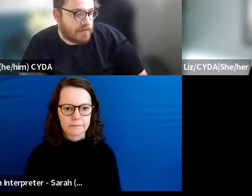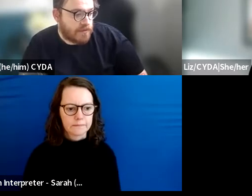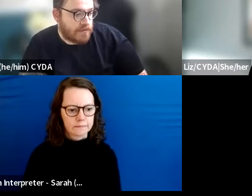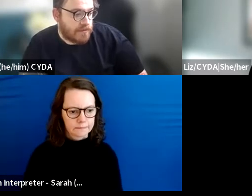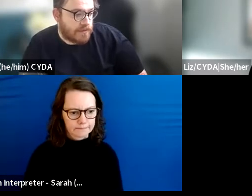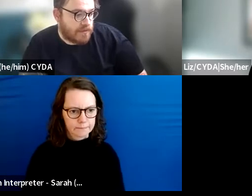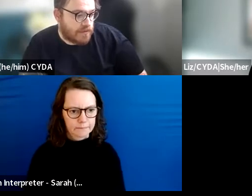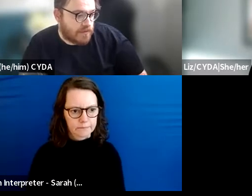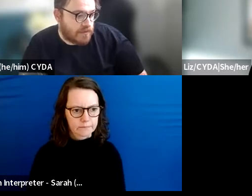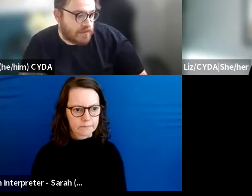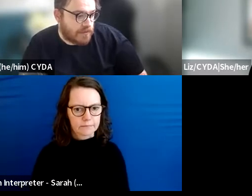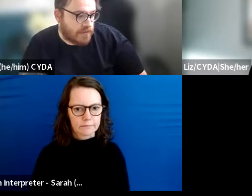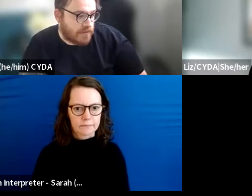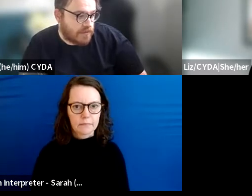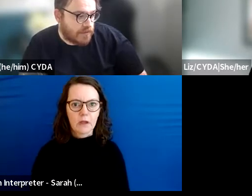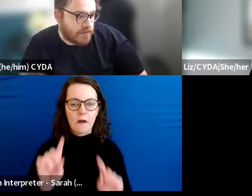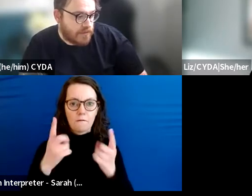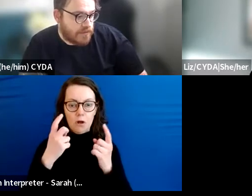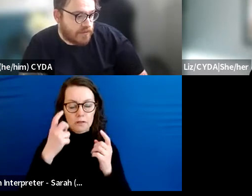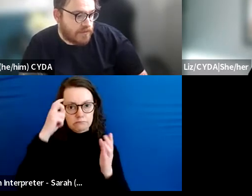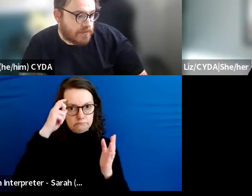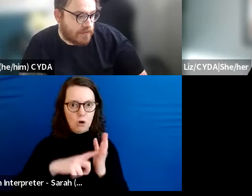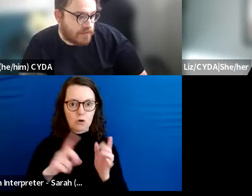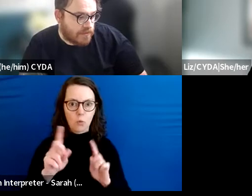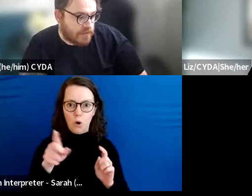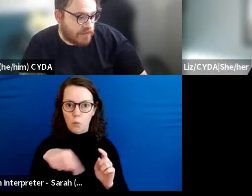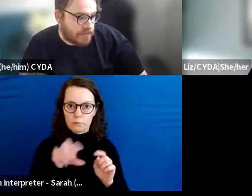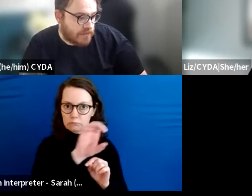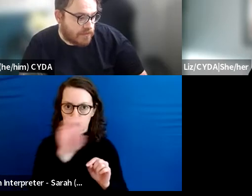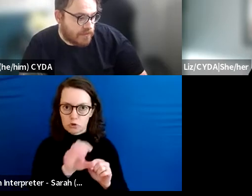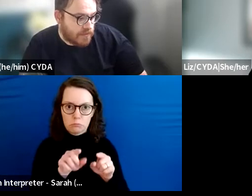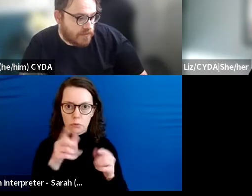So just before we begin, I would like to acknowledge that even though we're all meeting virtually.